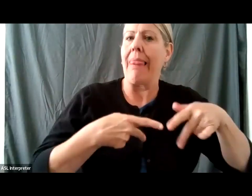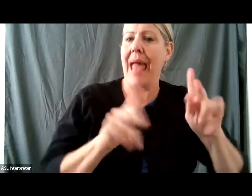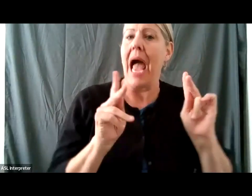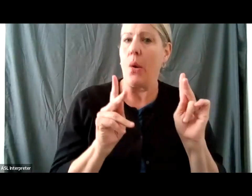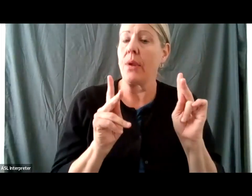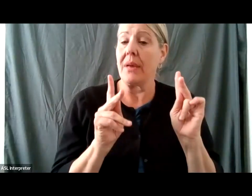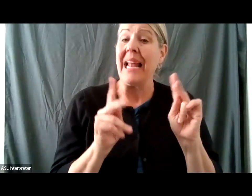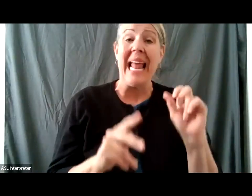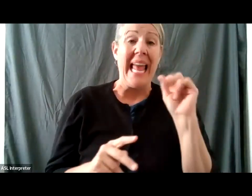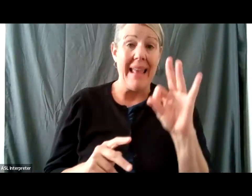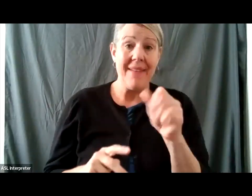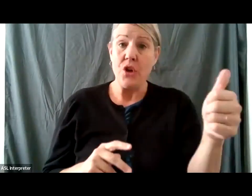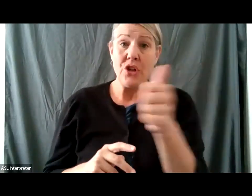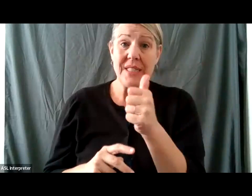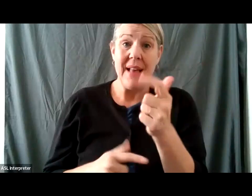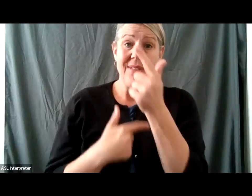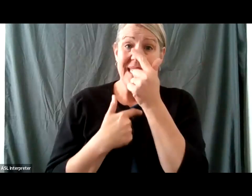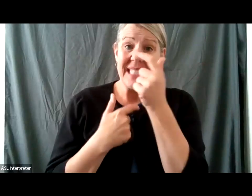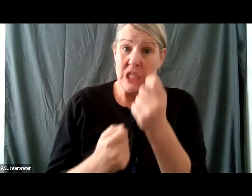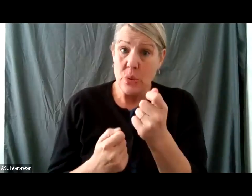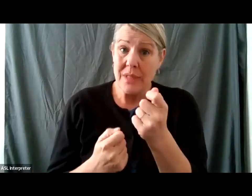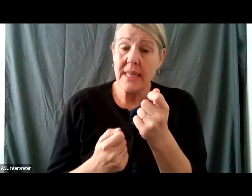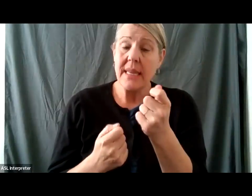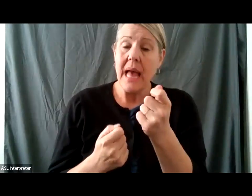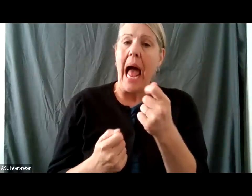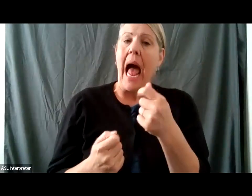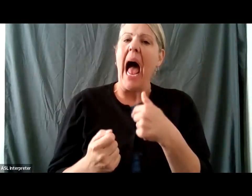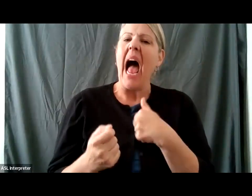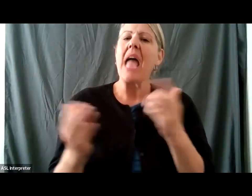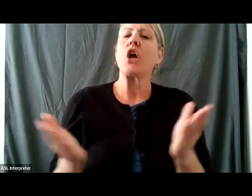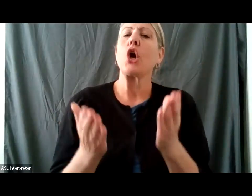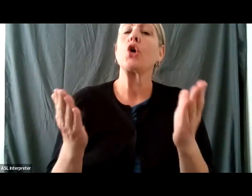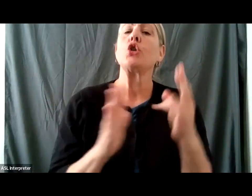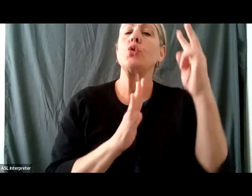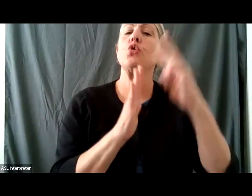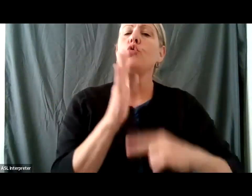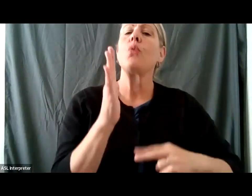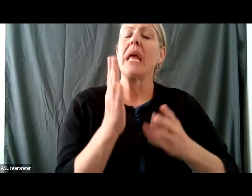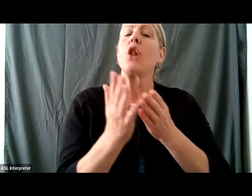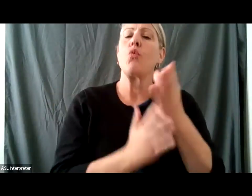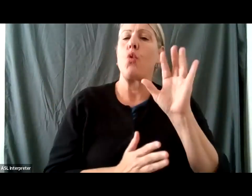any interest, to read these in full. I'll go through these very quickly.